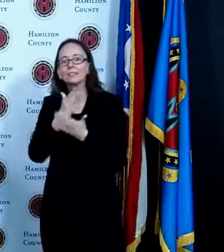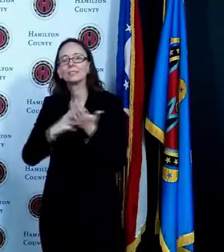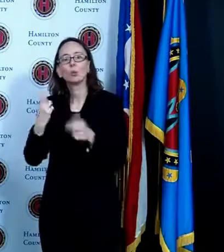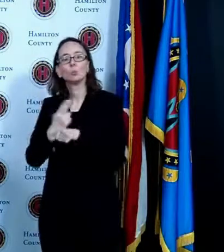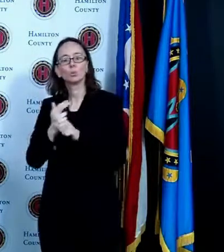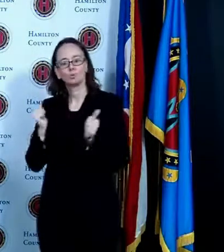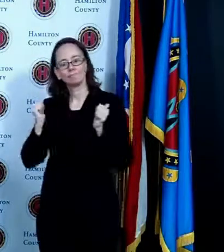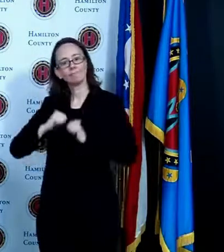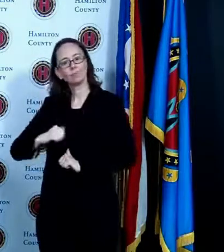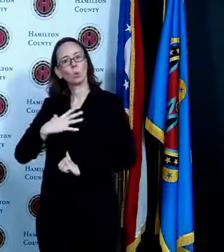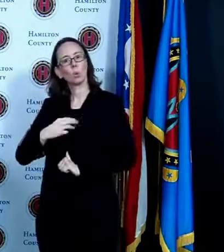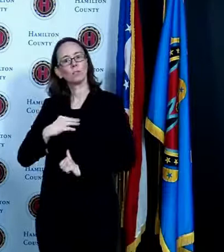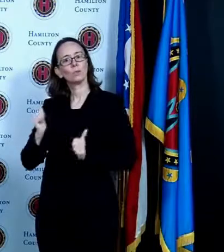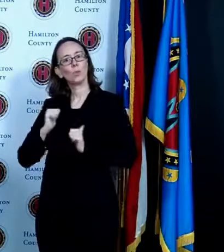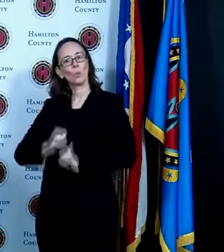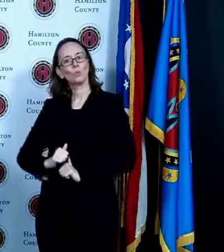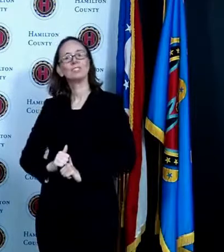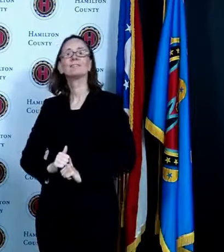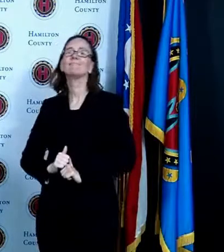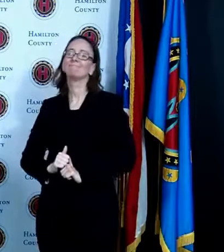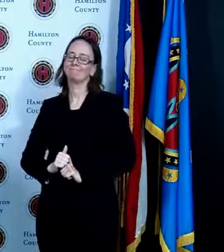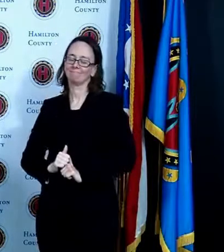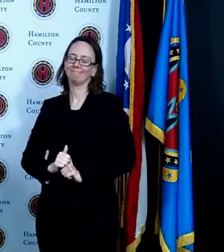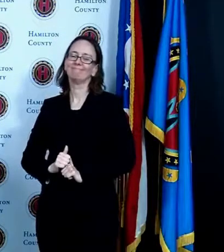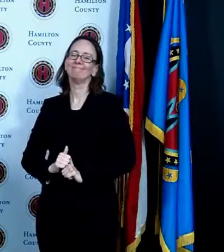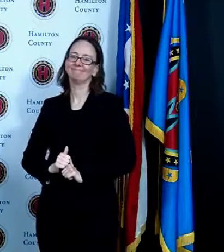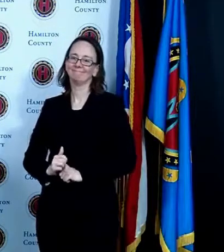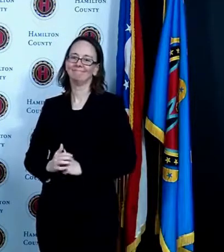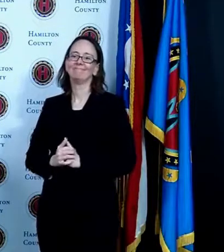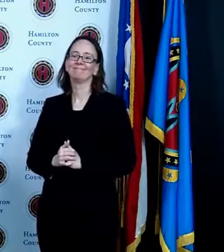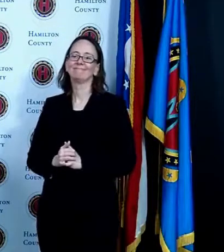County and I look forward to continuing to work with him throughout this